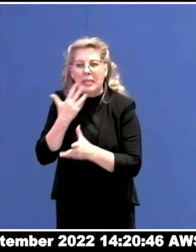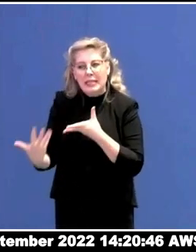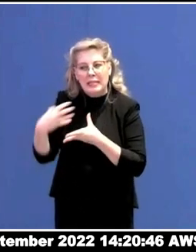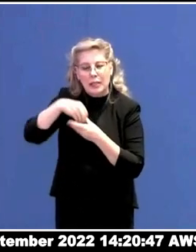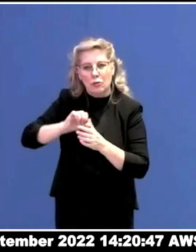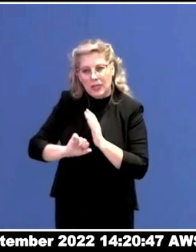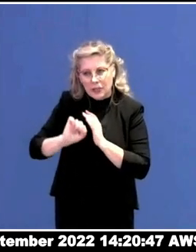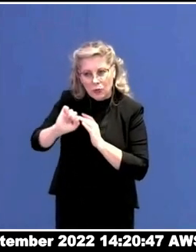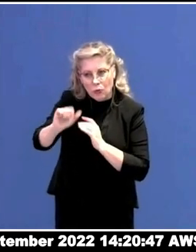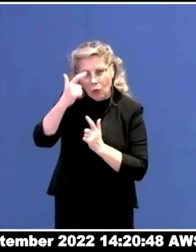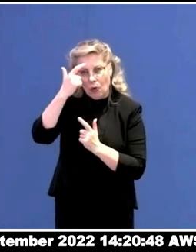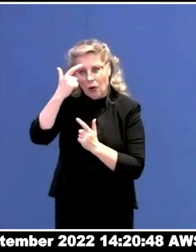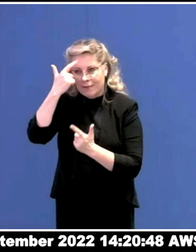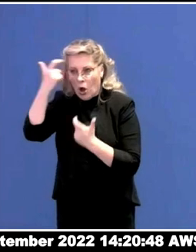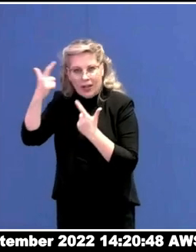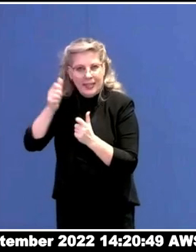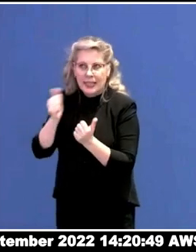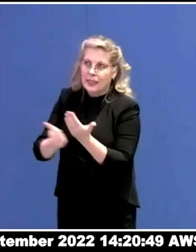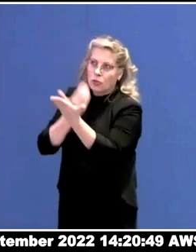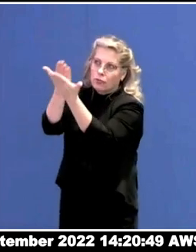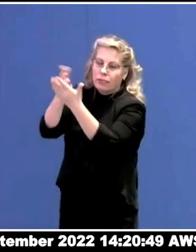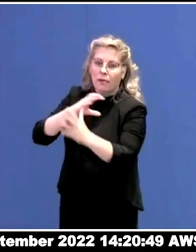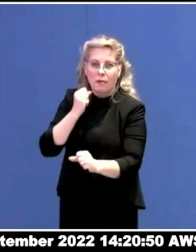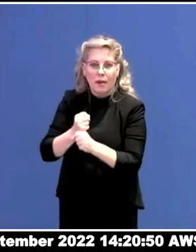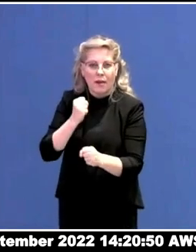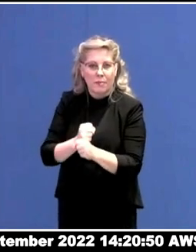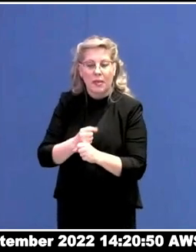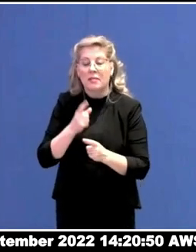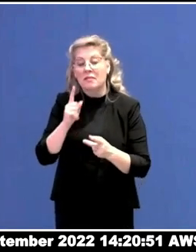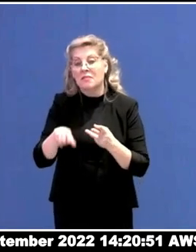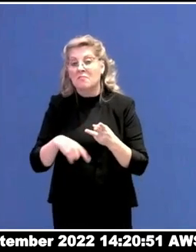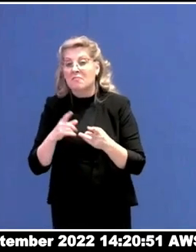And the last would be to age - to have a recommendation to raise the age of criminal